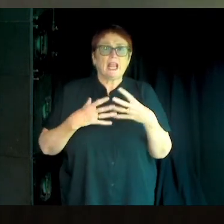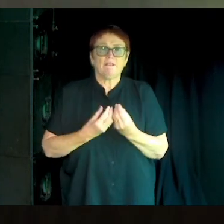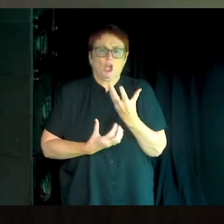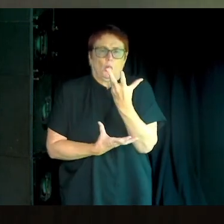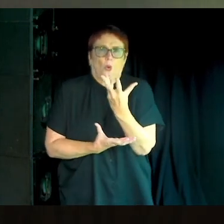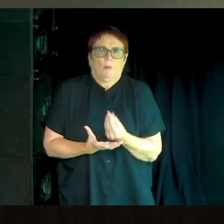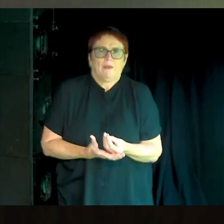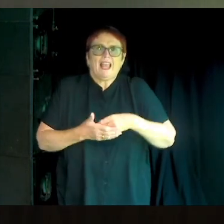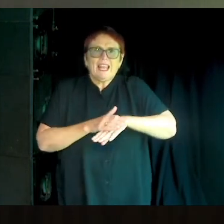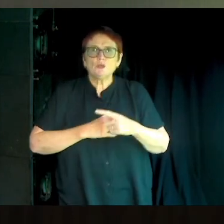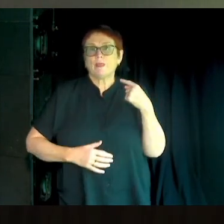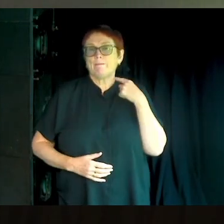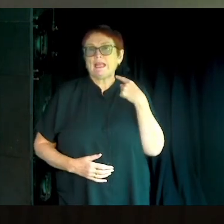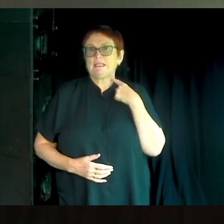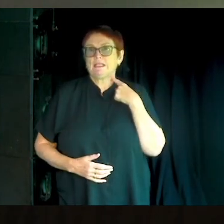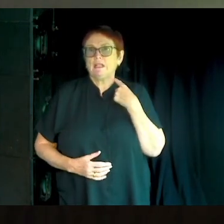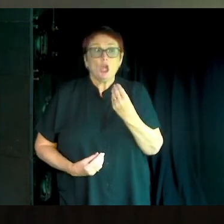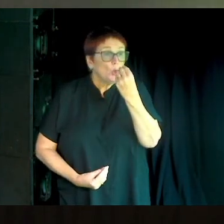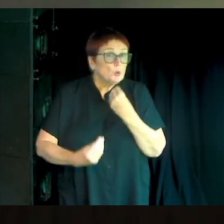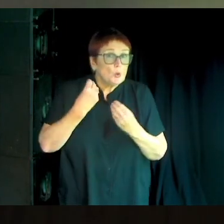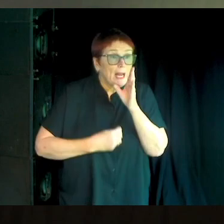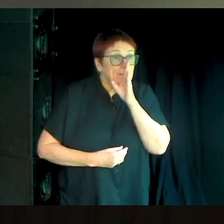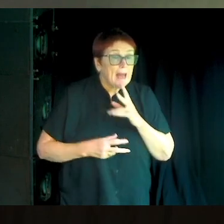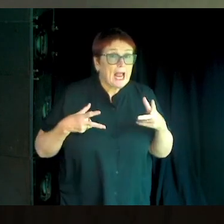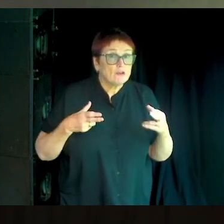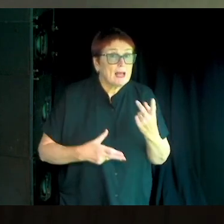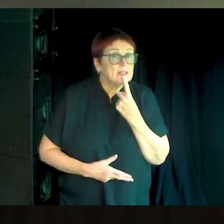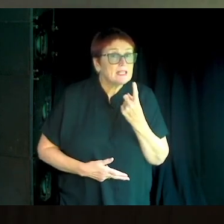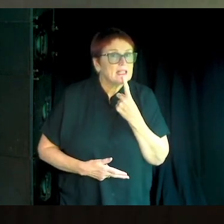crab so when you eat it it's not just eating the crab itself but you can taste all the spices in